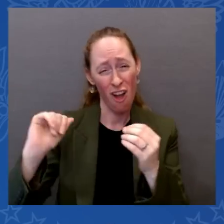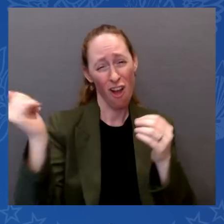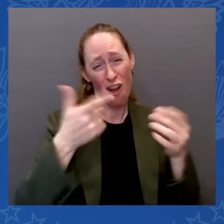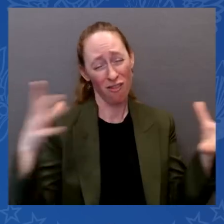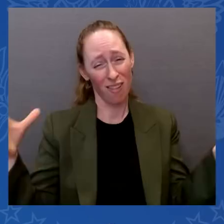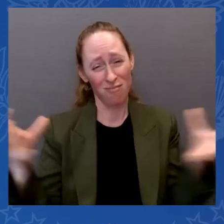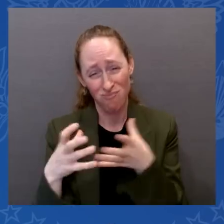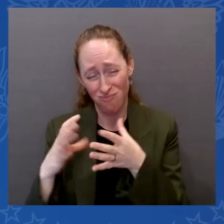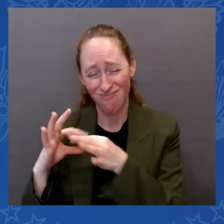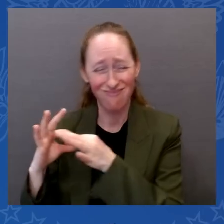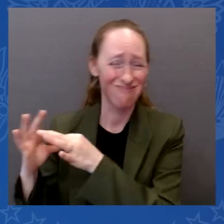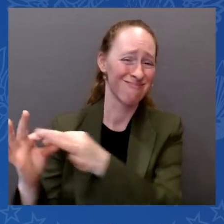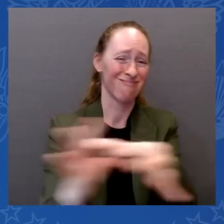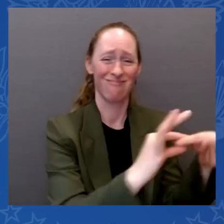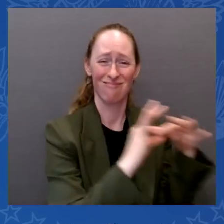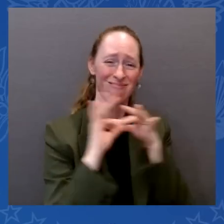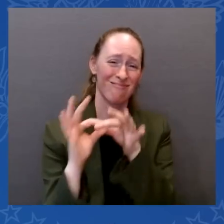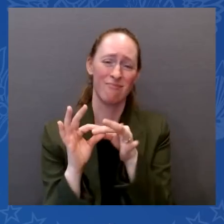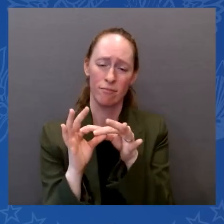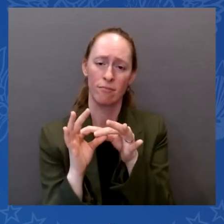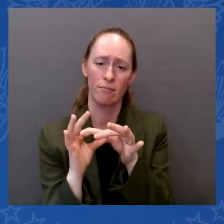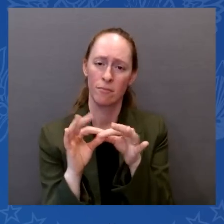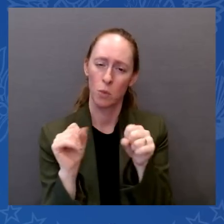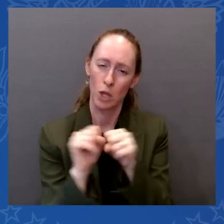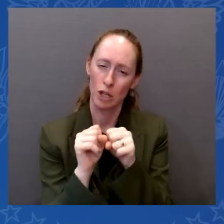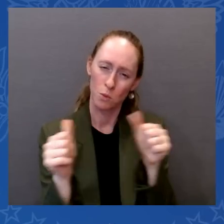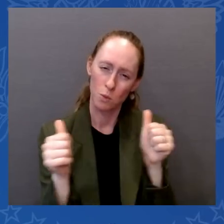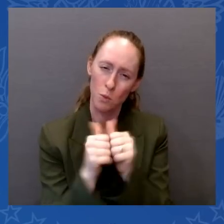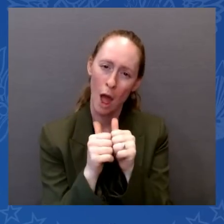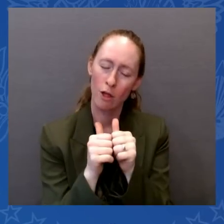Commitments to prepare women, people of color, underserved populations.